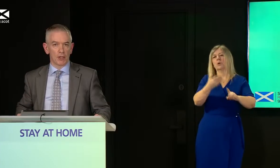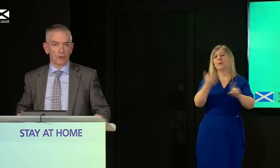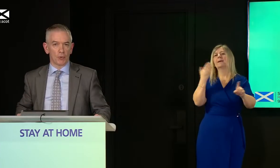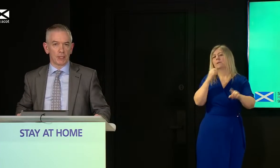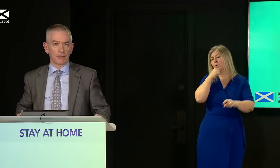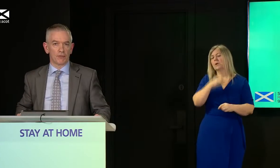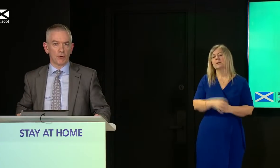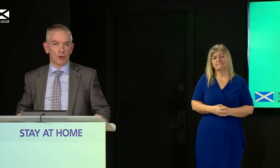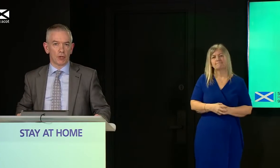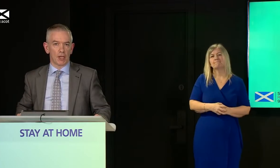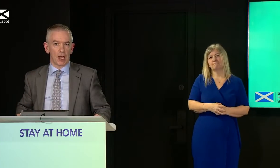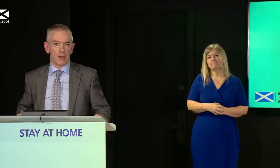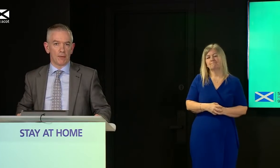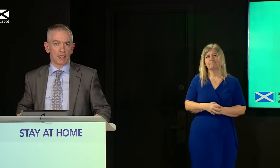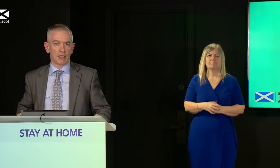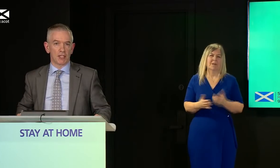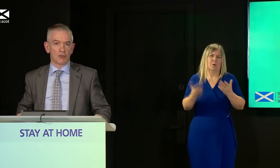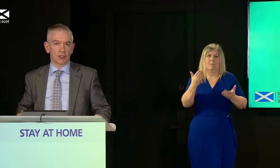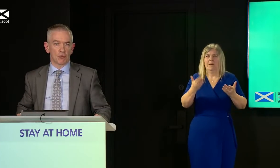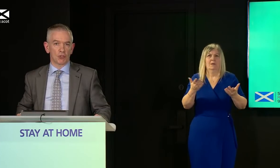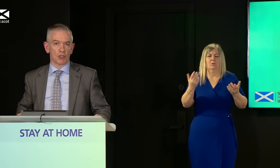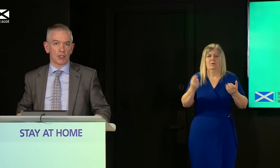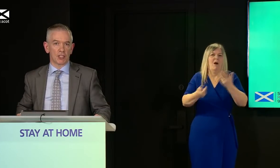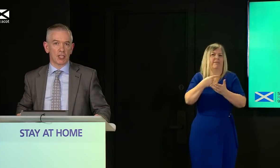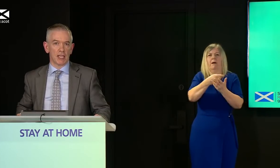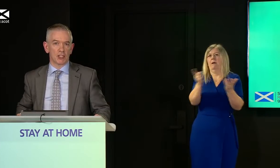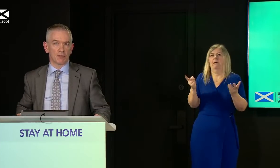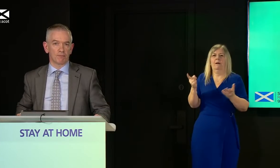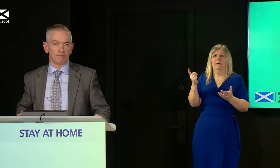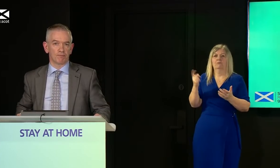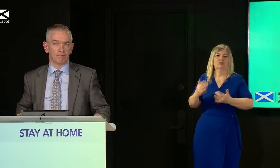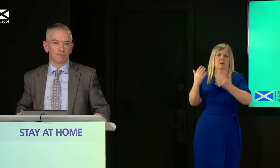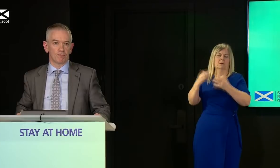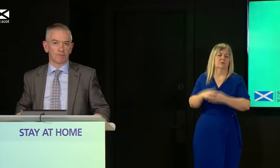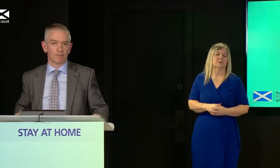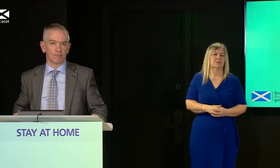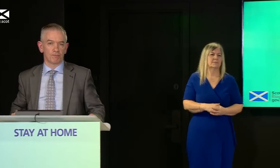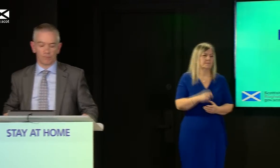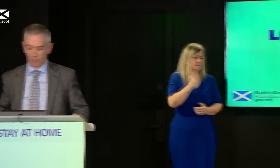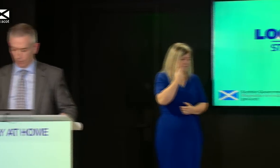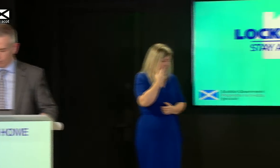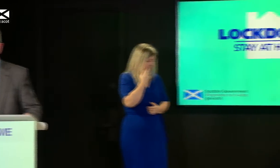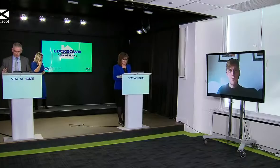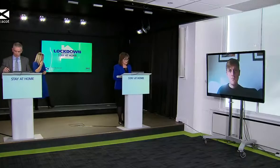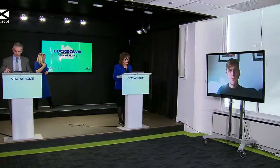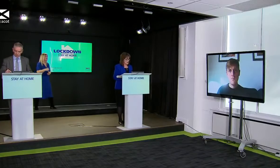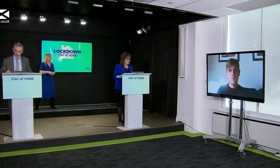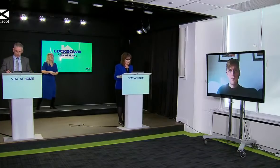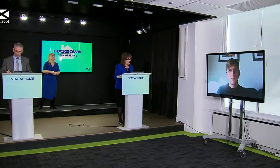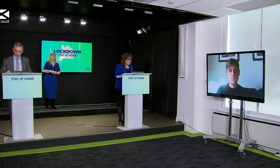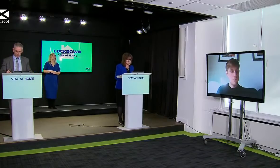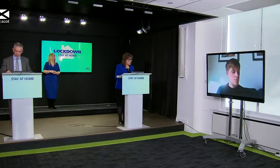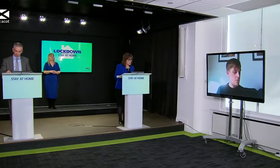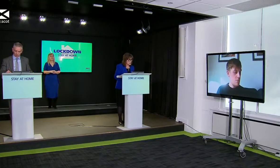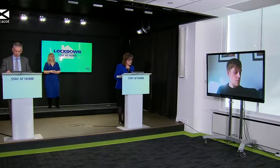than we did for these results in this case thank you very much and our last journalist